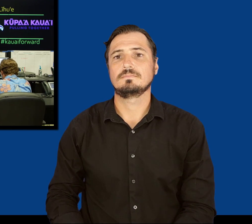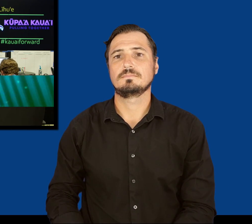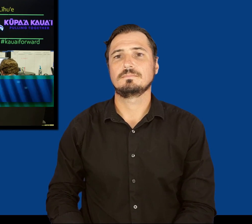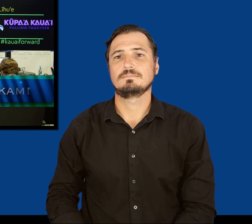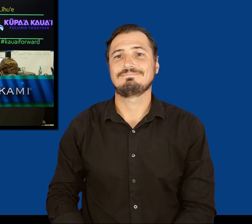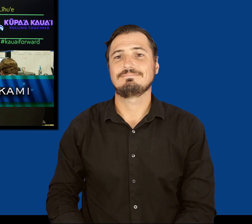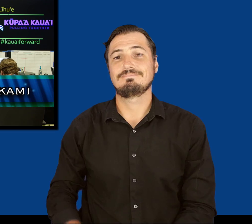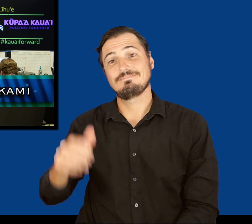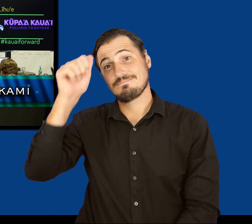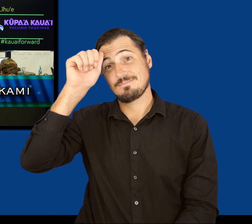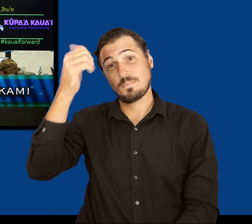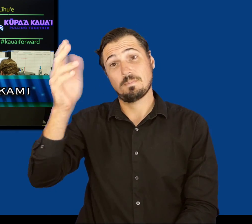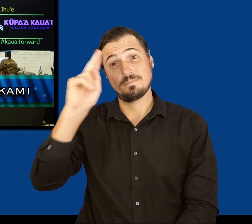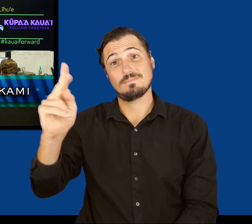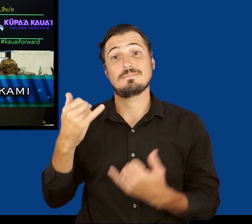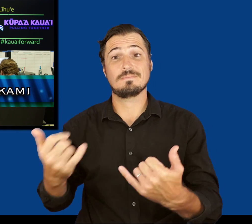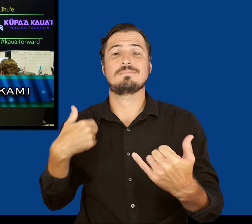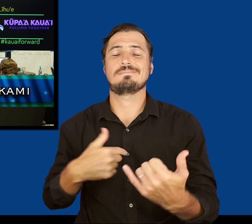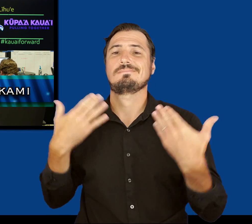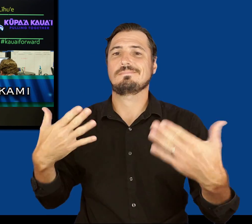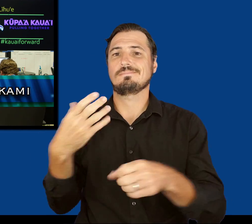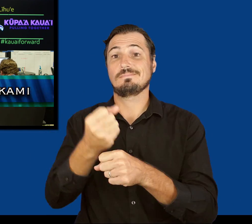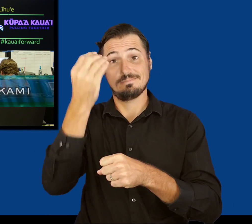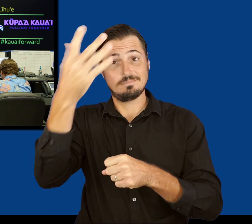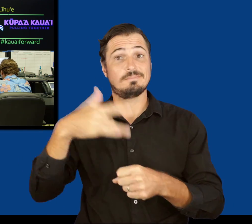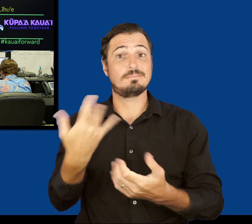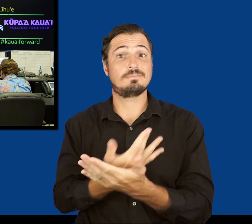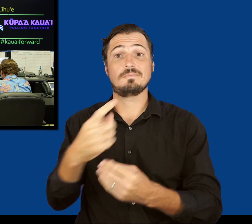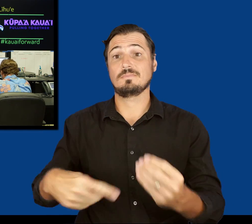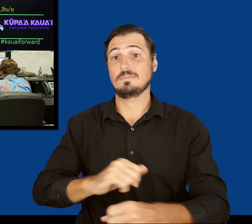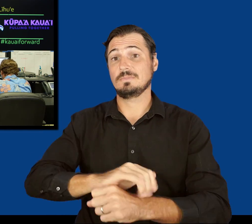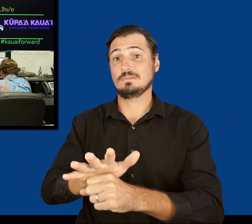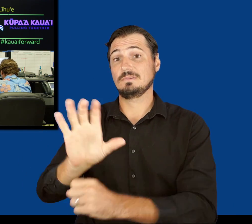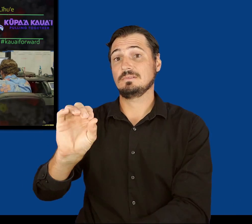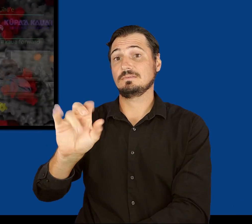Aloha Kaua‘i. Here is our COVID-19 briefing from Team Kaua‘i for Wednesday October 7